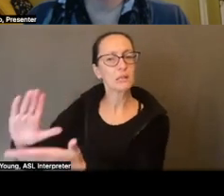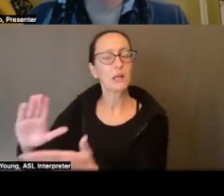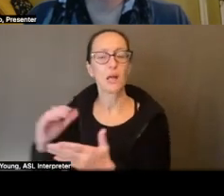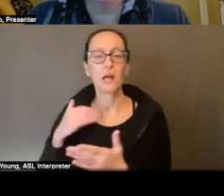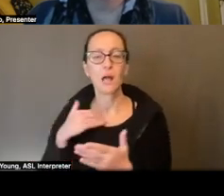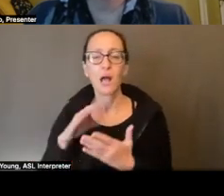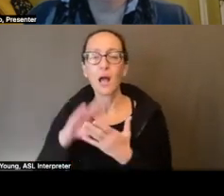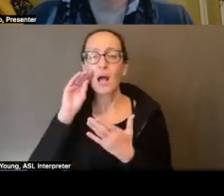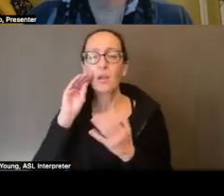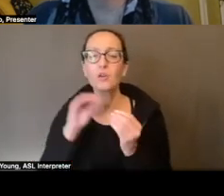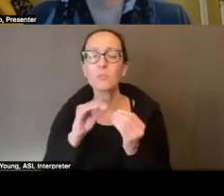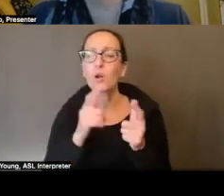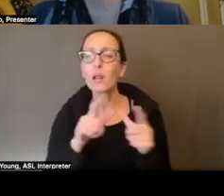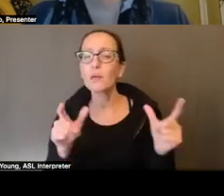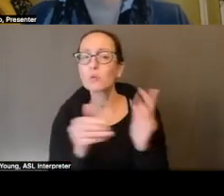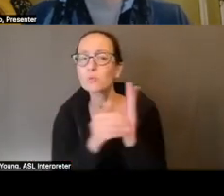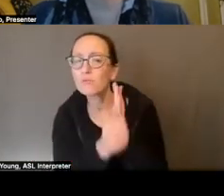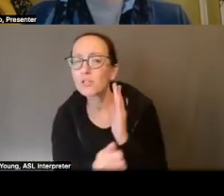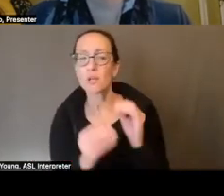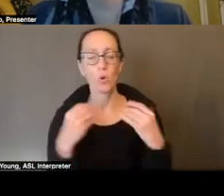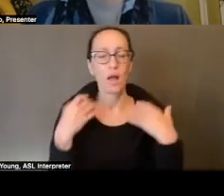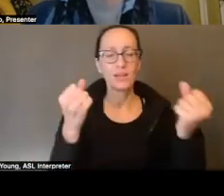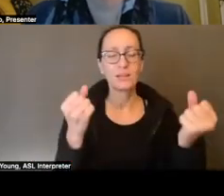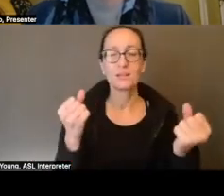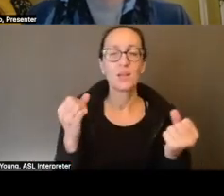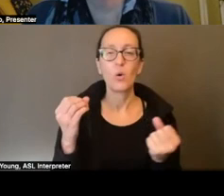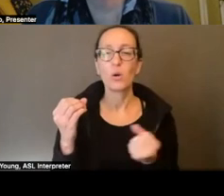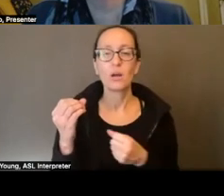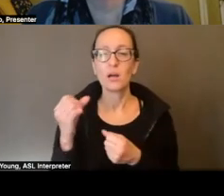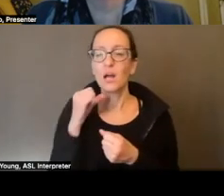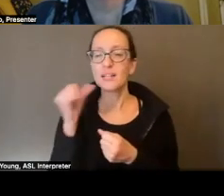So it is not a crutch, if that makes sense.